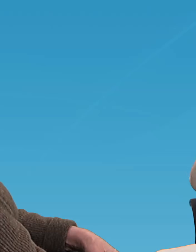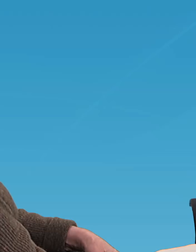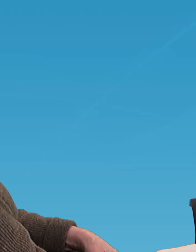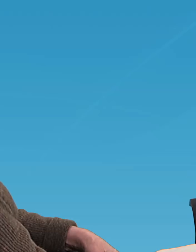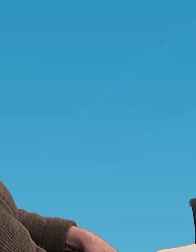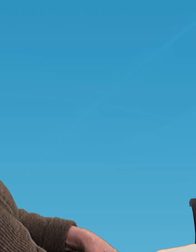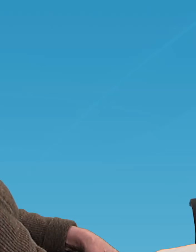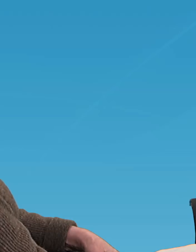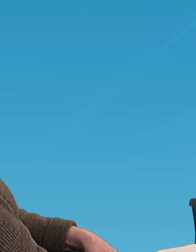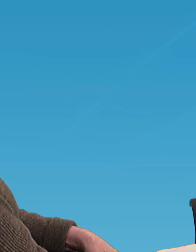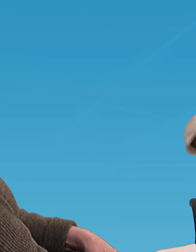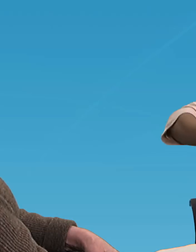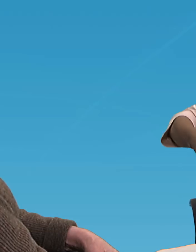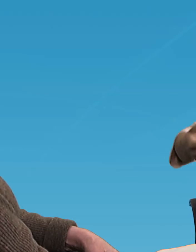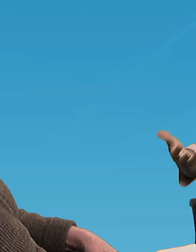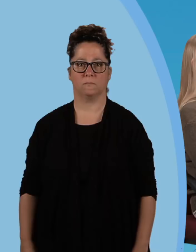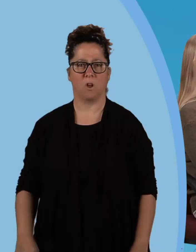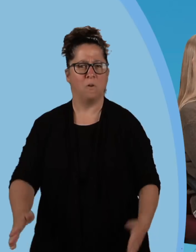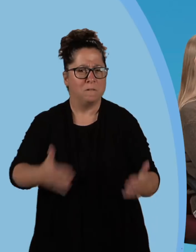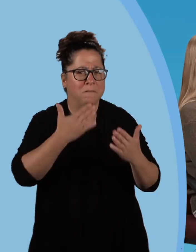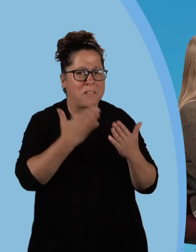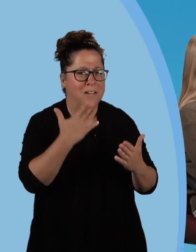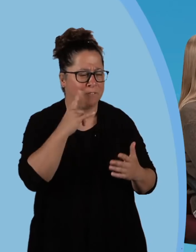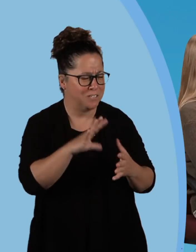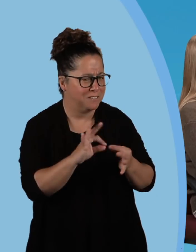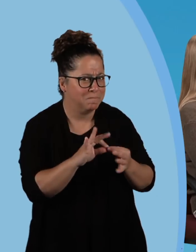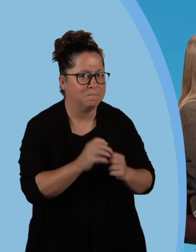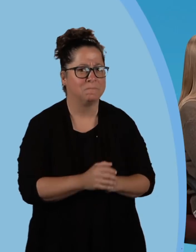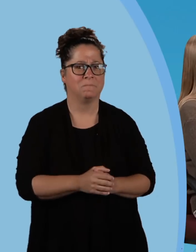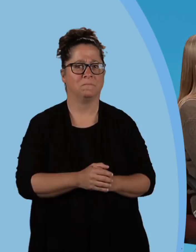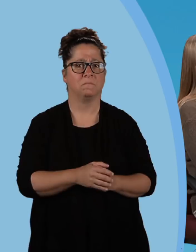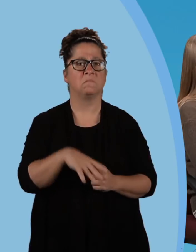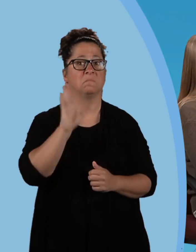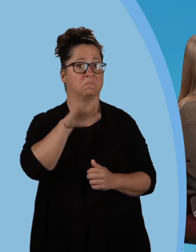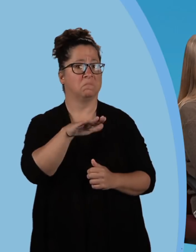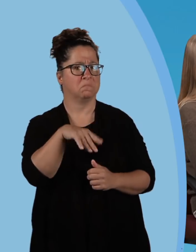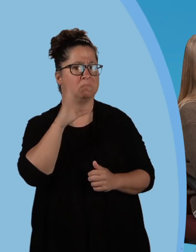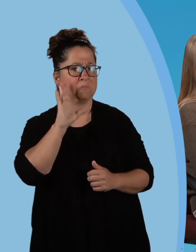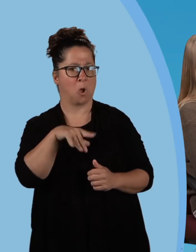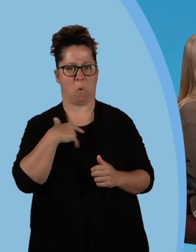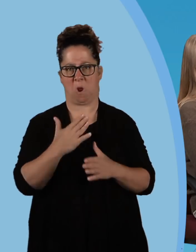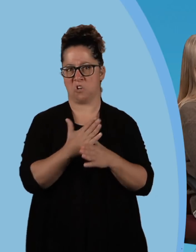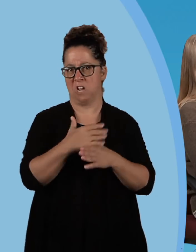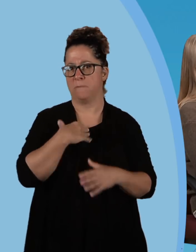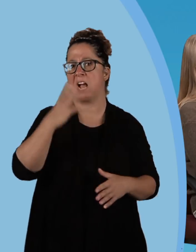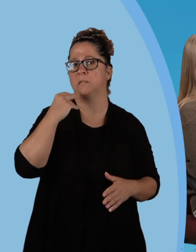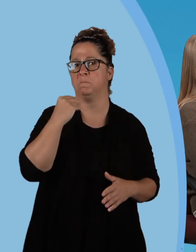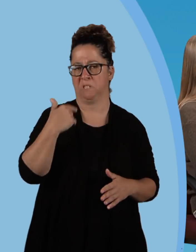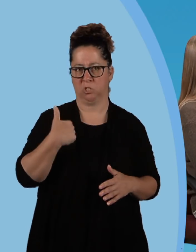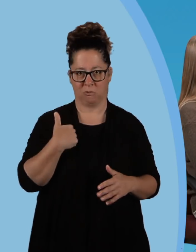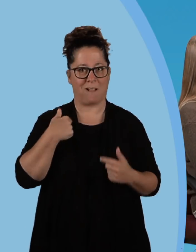but how do they know their boundaries? Yeah, thanks for saying that. In fact, I'm going to share an experience